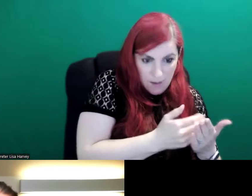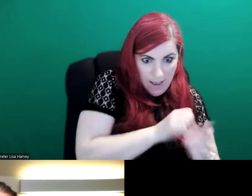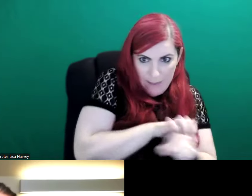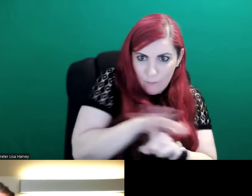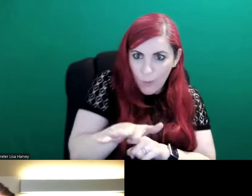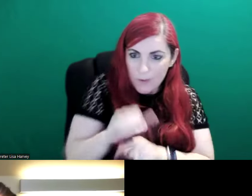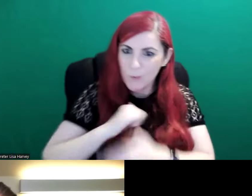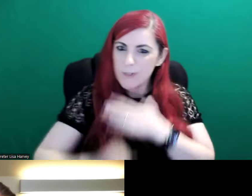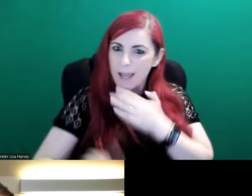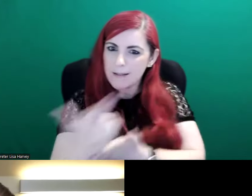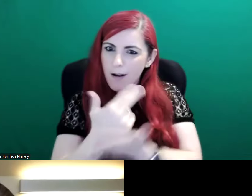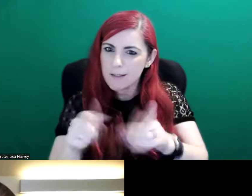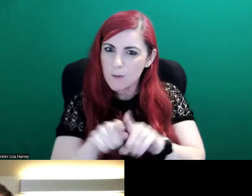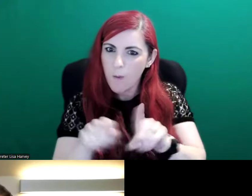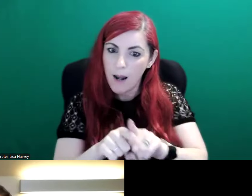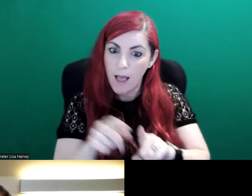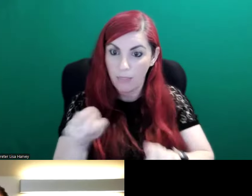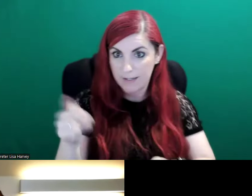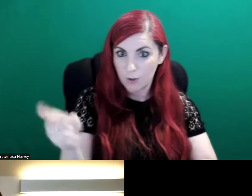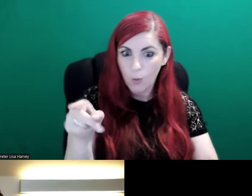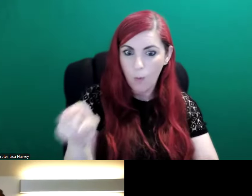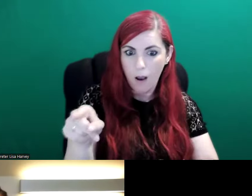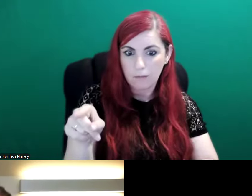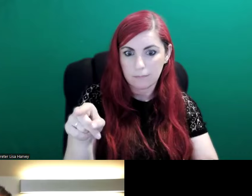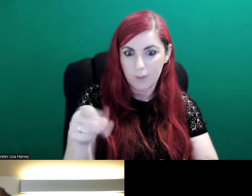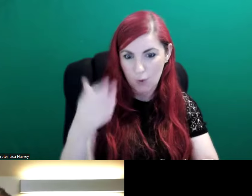influenced by the work of of Mainie Jellett and Evie Hone, and so they'll be coming